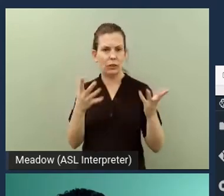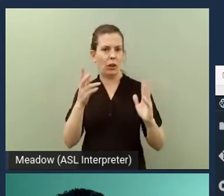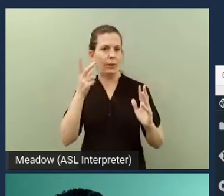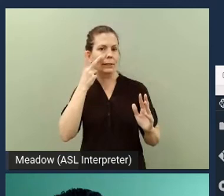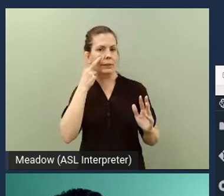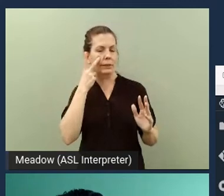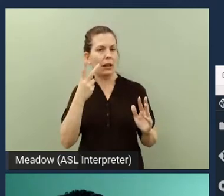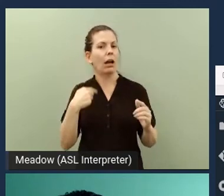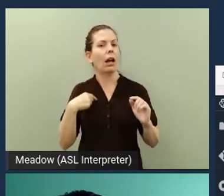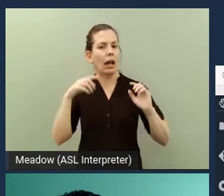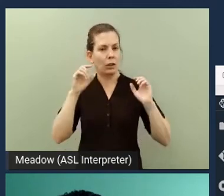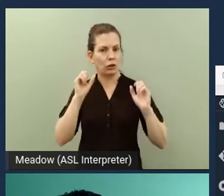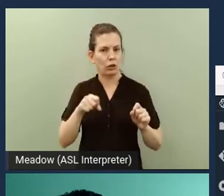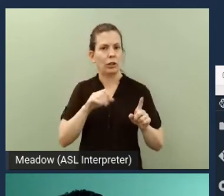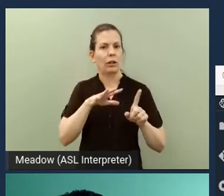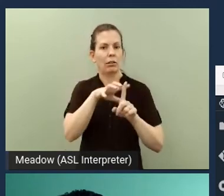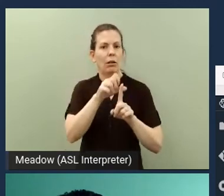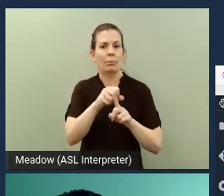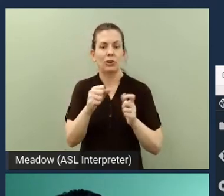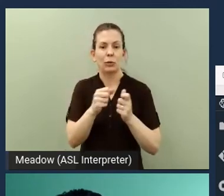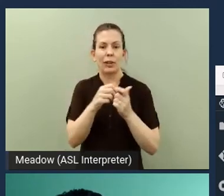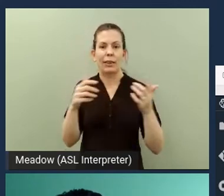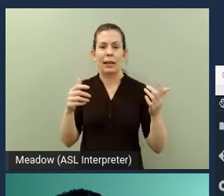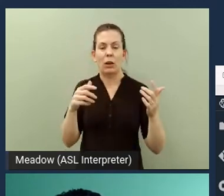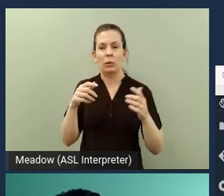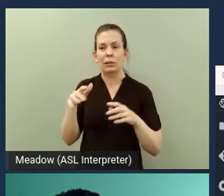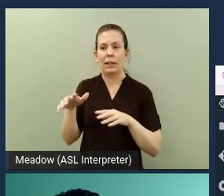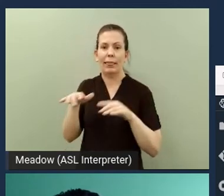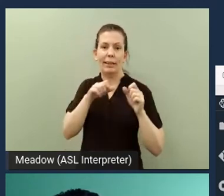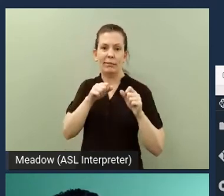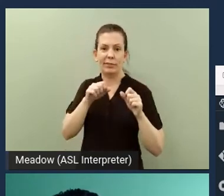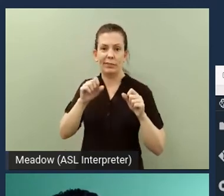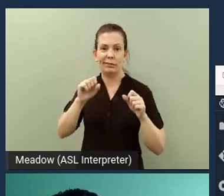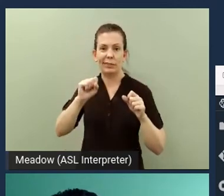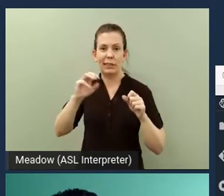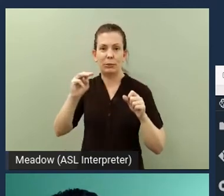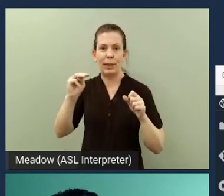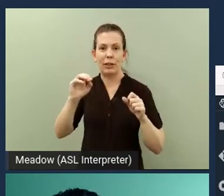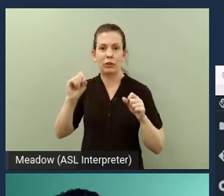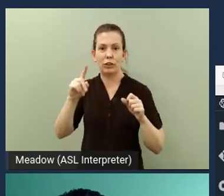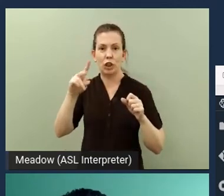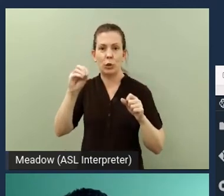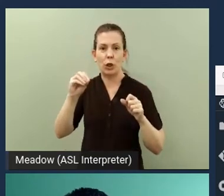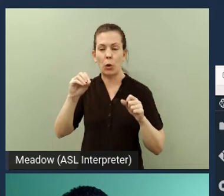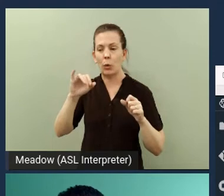to accomplish without even needing the SageMaker Studio Notebook Interface. And that's what this is an example of.